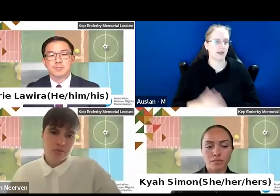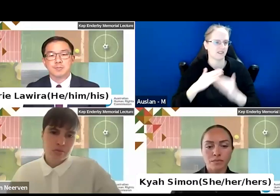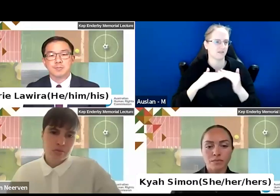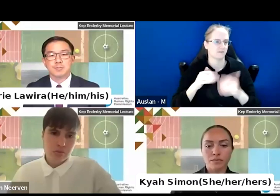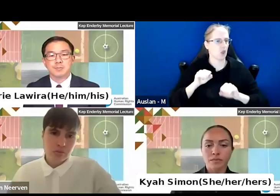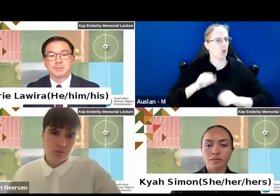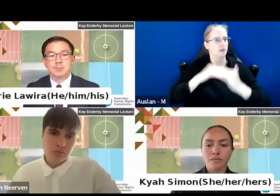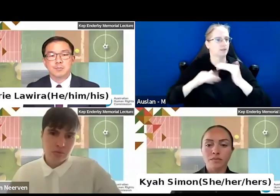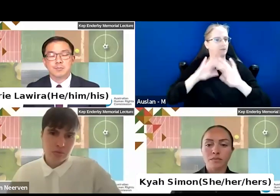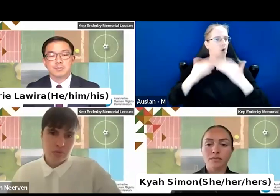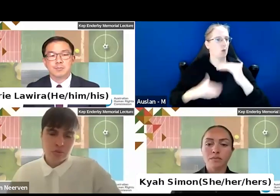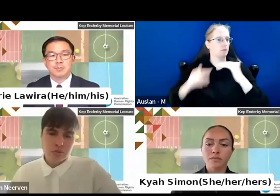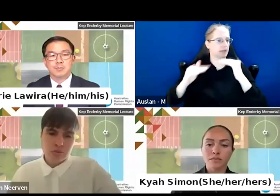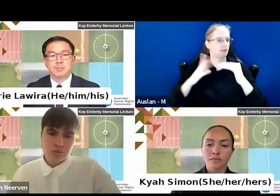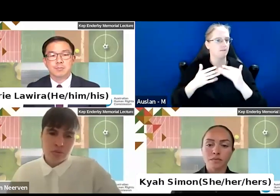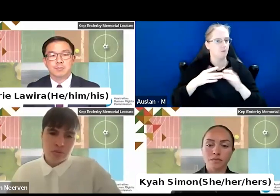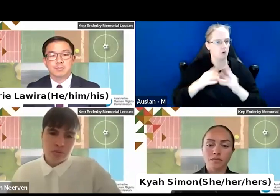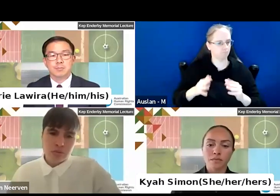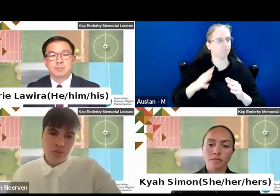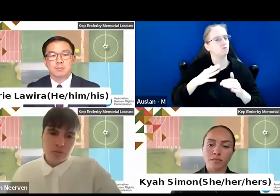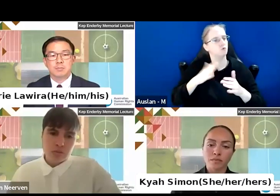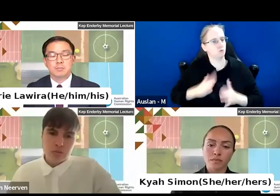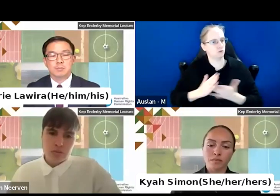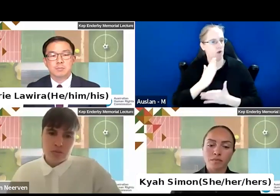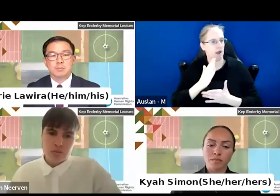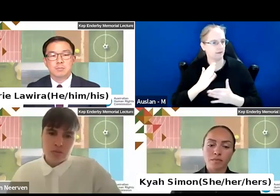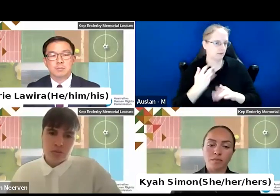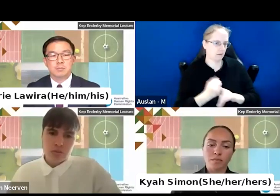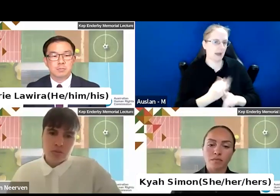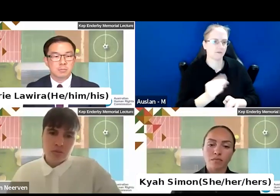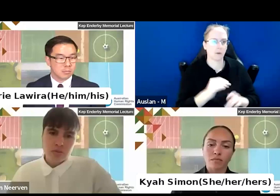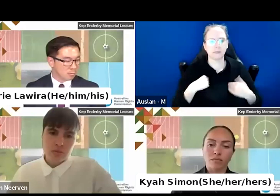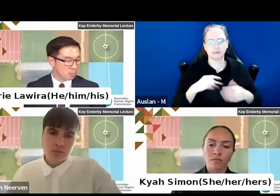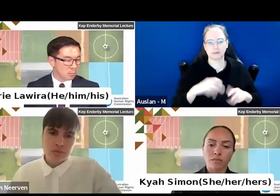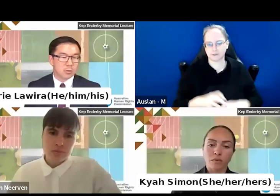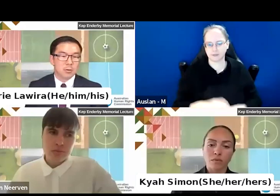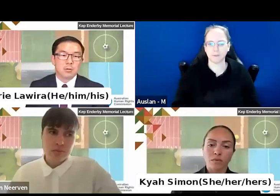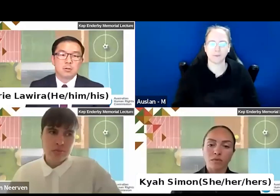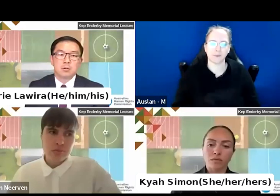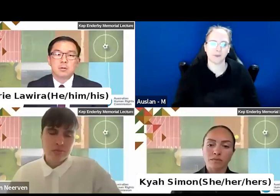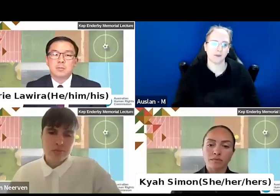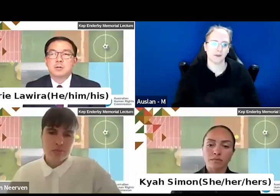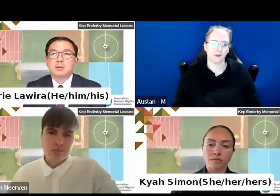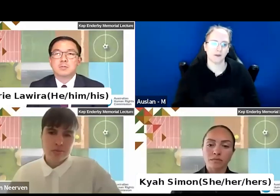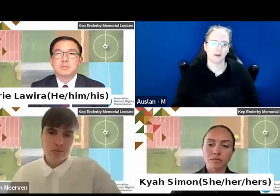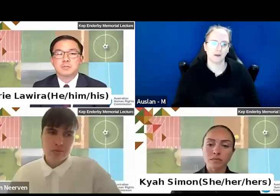and preventing human rights and impacts associated with business activity. So a lot of the activations you would have seen around the World Cup